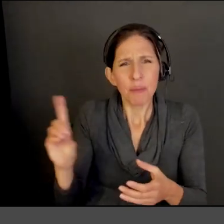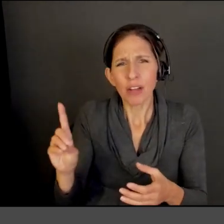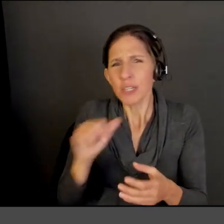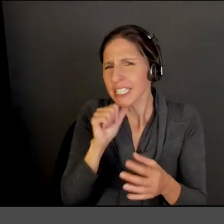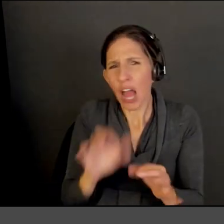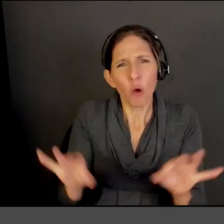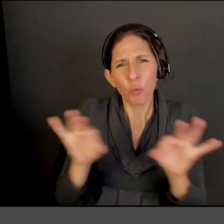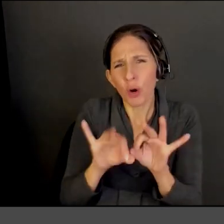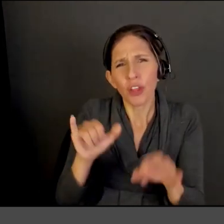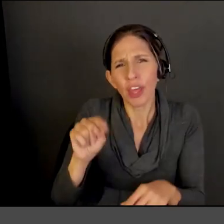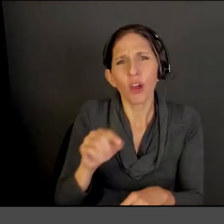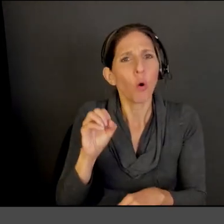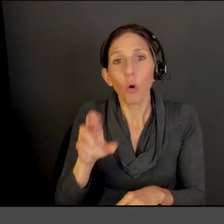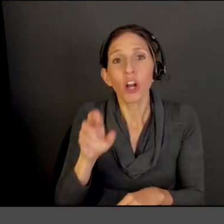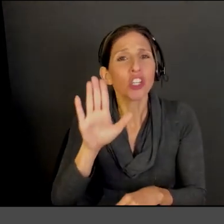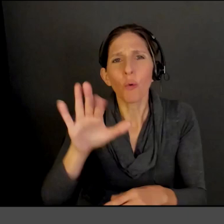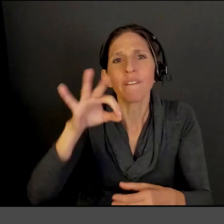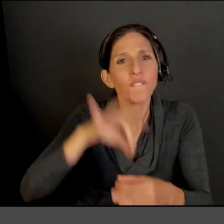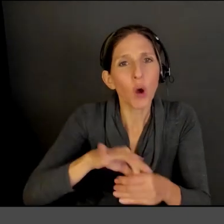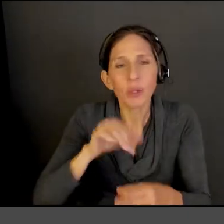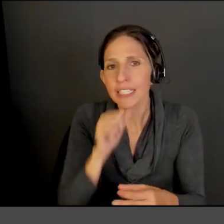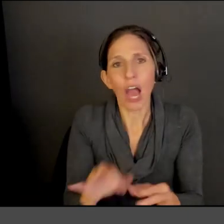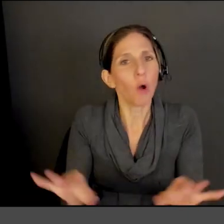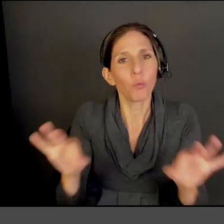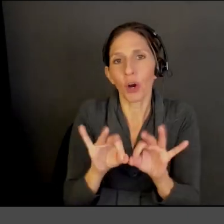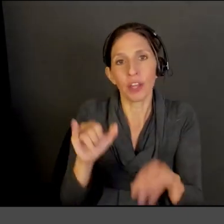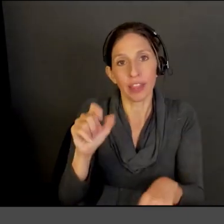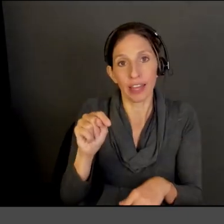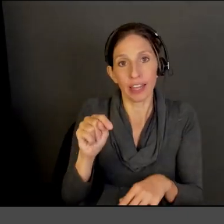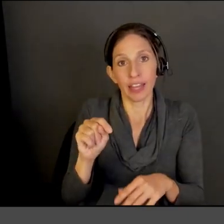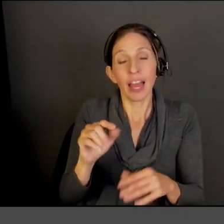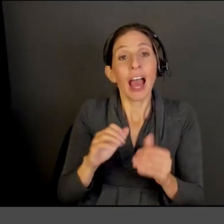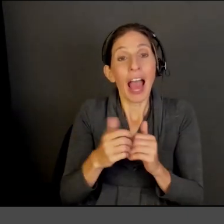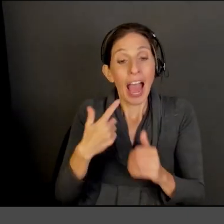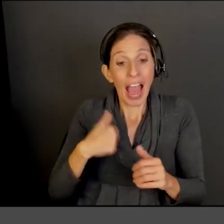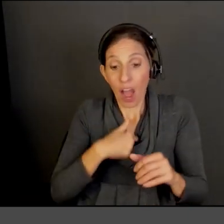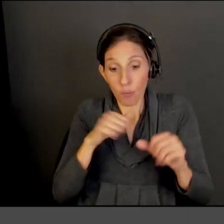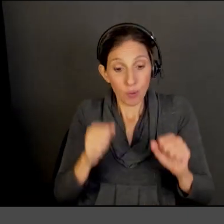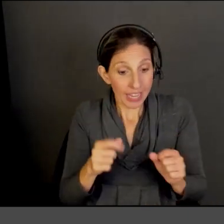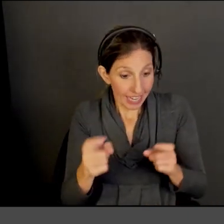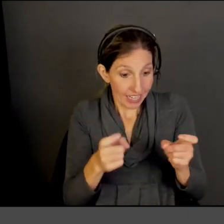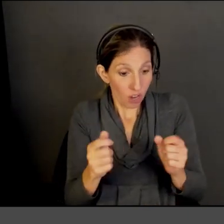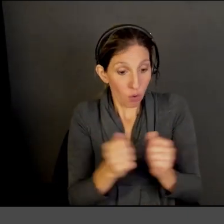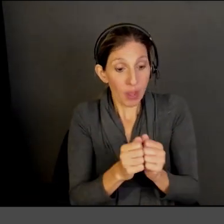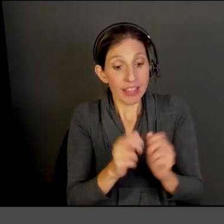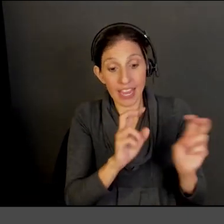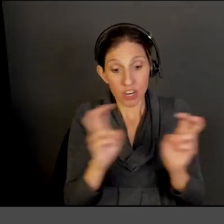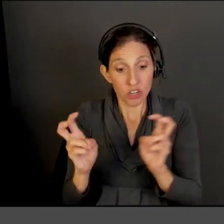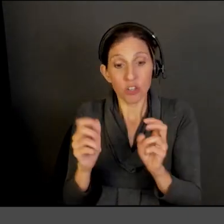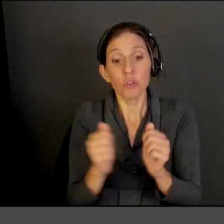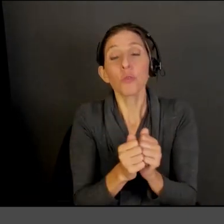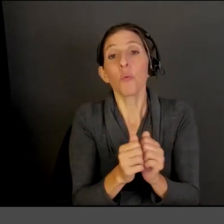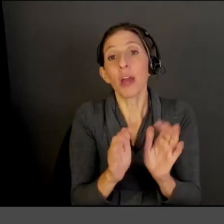HOW WE HOW WE'RE ABLE TO DEAL WITH ISSUES OF BOOK BANS IS WE NEED TO HAVE PEOPLE IN POWER WHO REALLY BELIEVE IN THE POWER